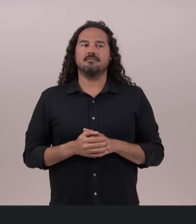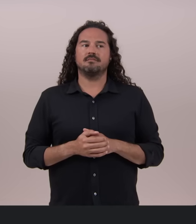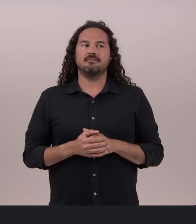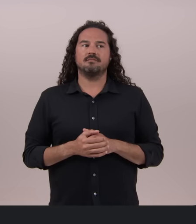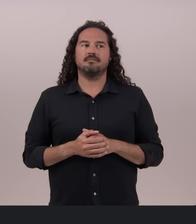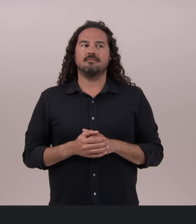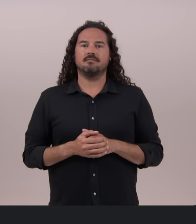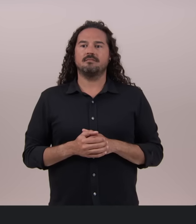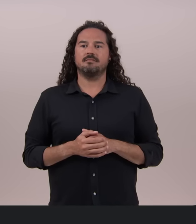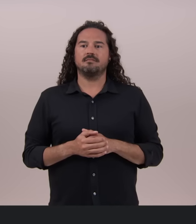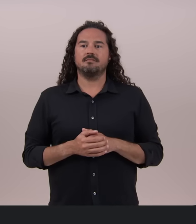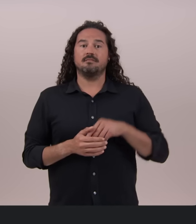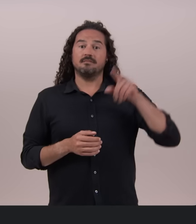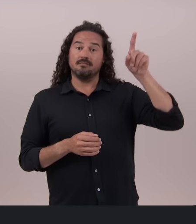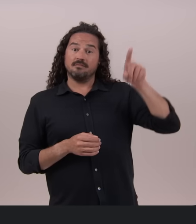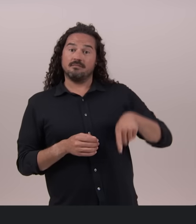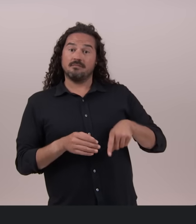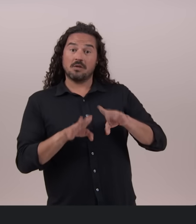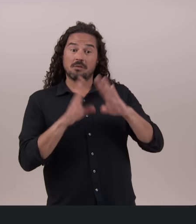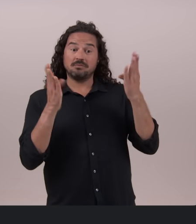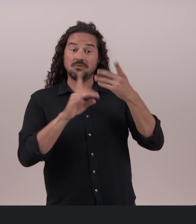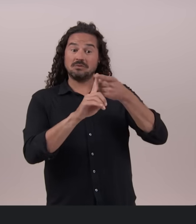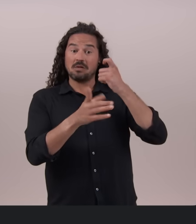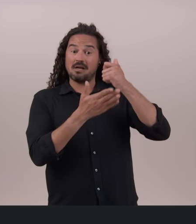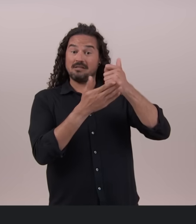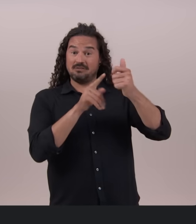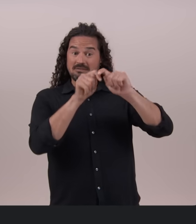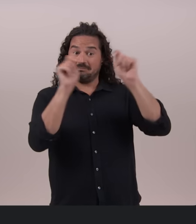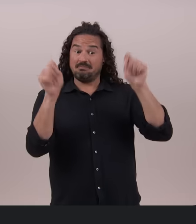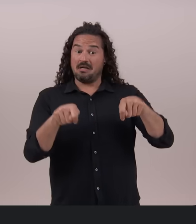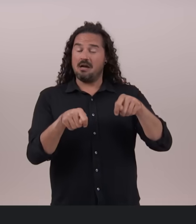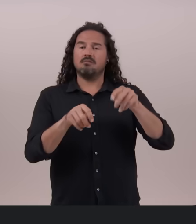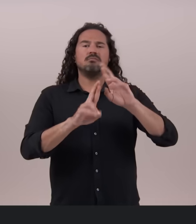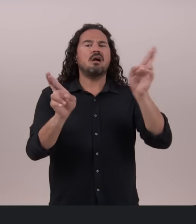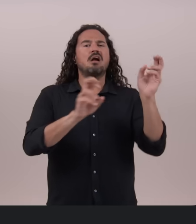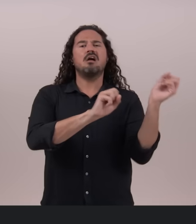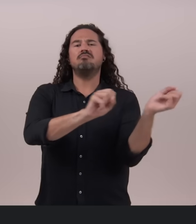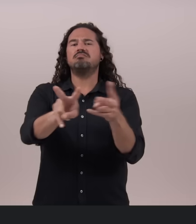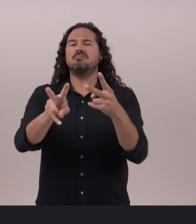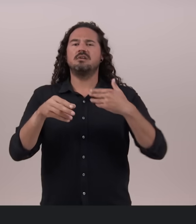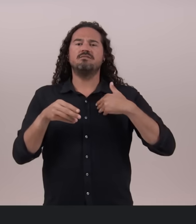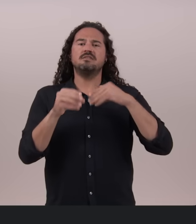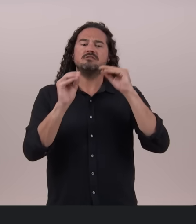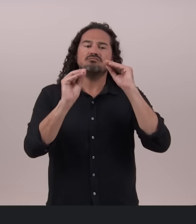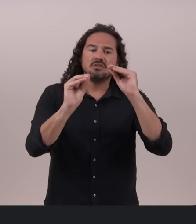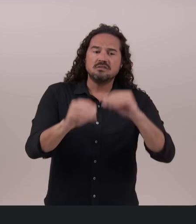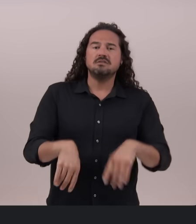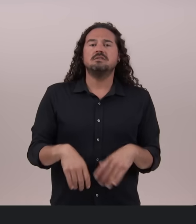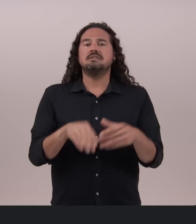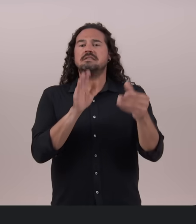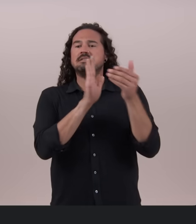These open-source agent templates come preloaded with instructions, skills and tools as markdown so you can customize the source